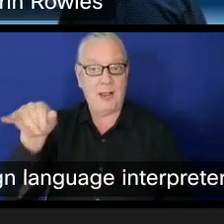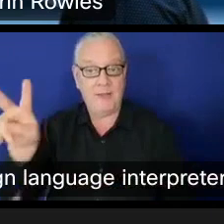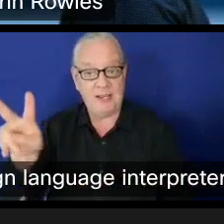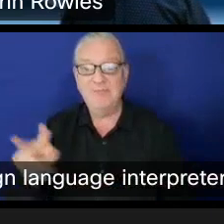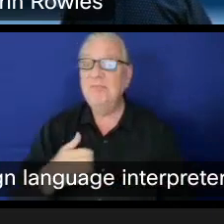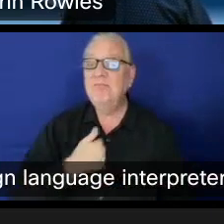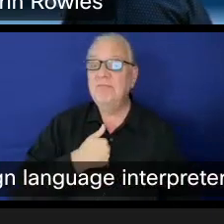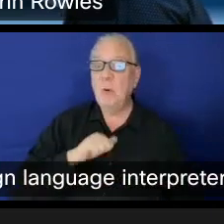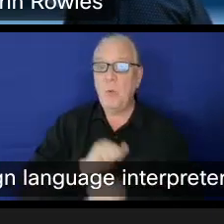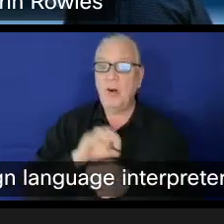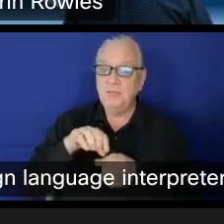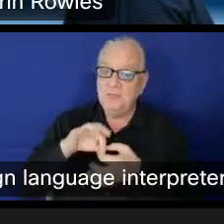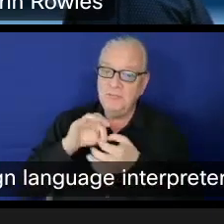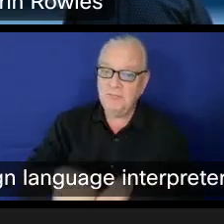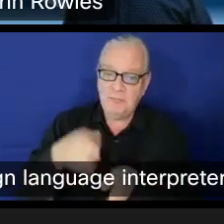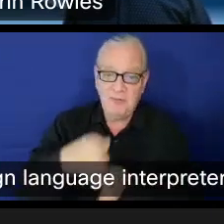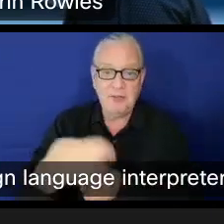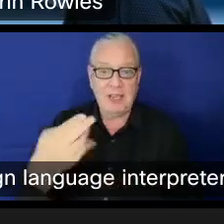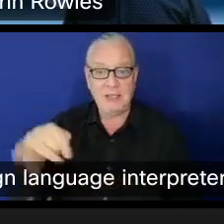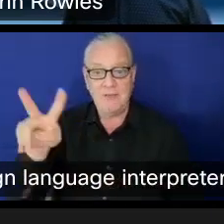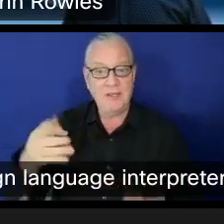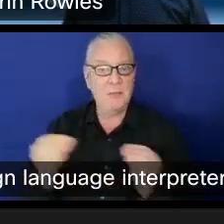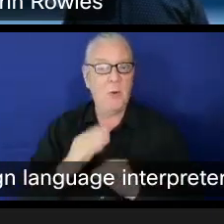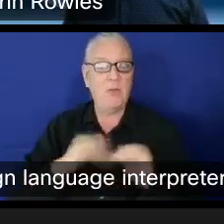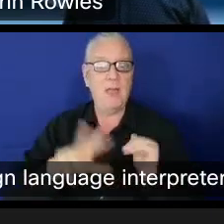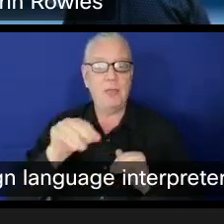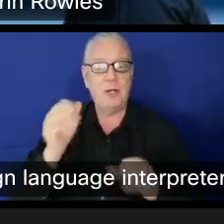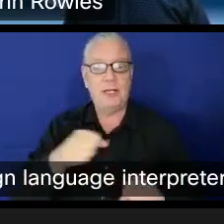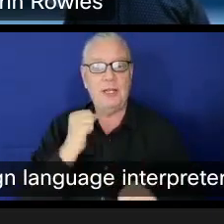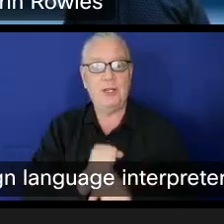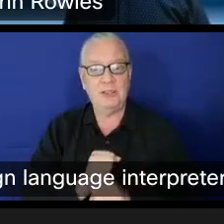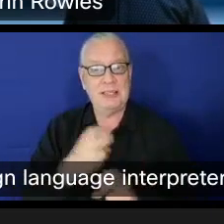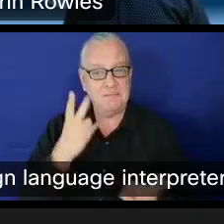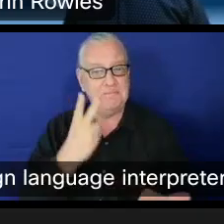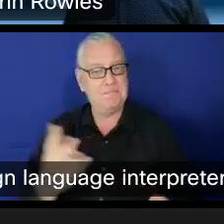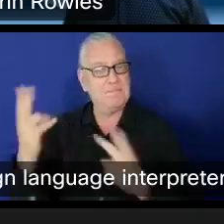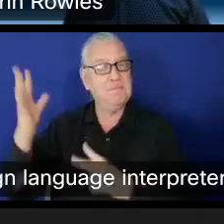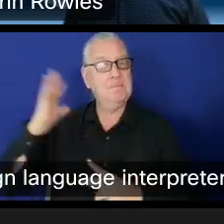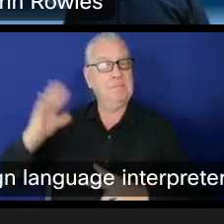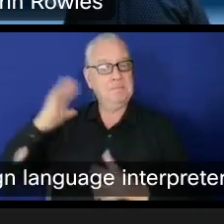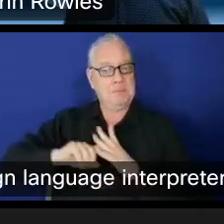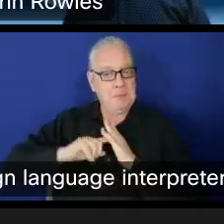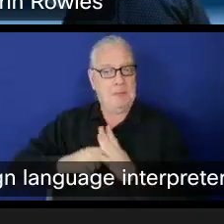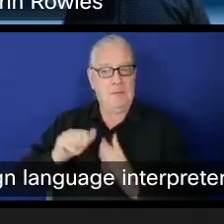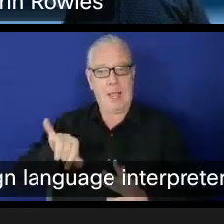work for over 30 years. For folks who experienced or learned about the early days of the AIDS epidemic and crisis, we